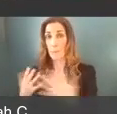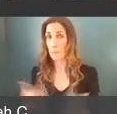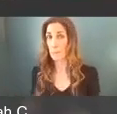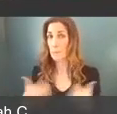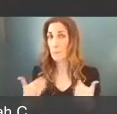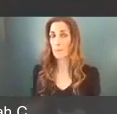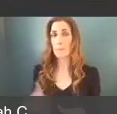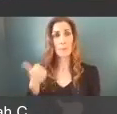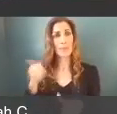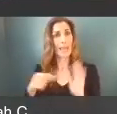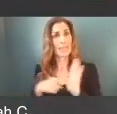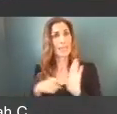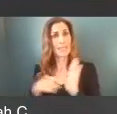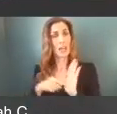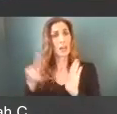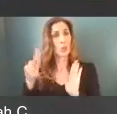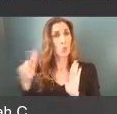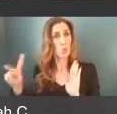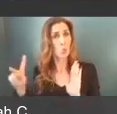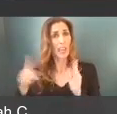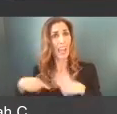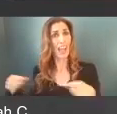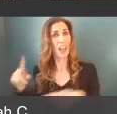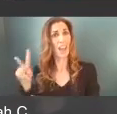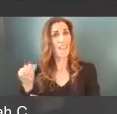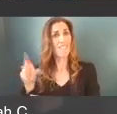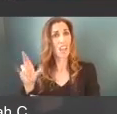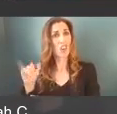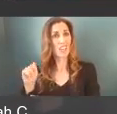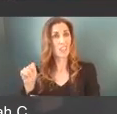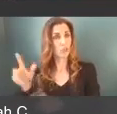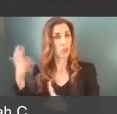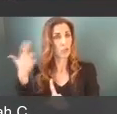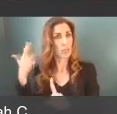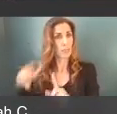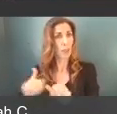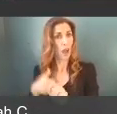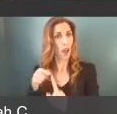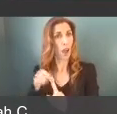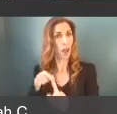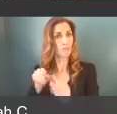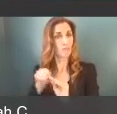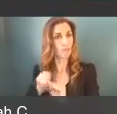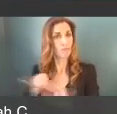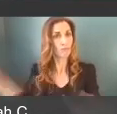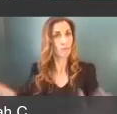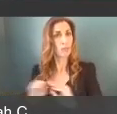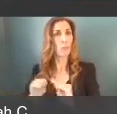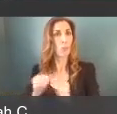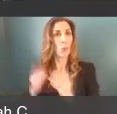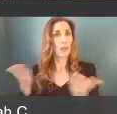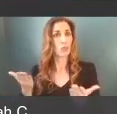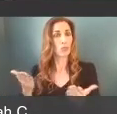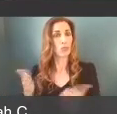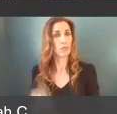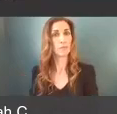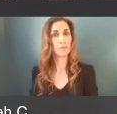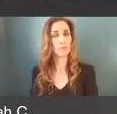UK variant is becoming the predominant variant in the County as these cases increase?